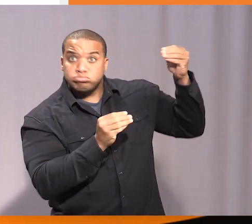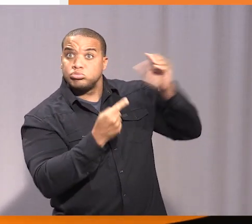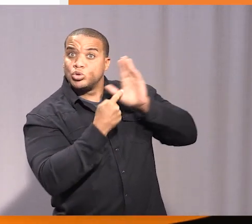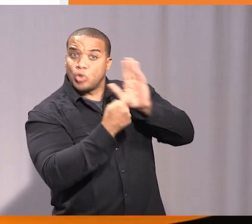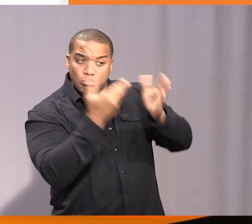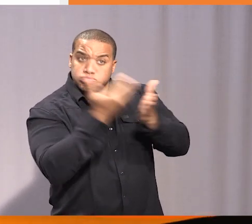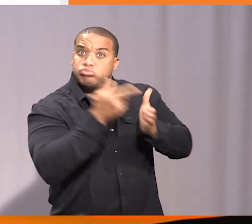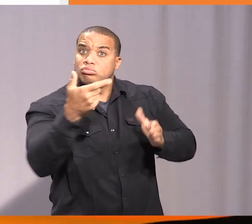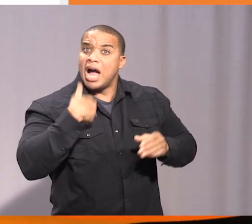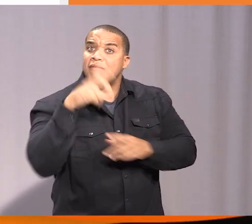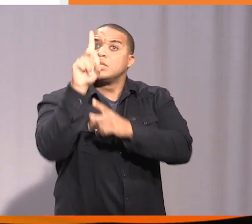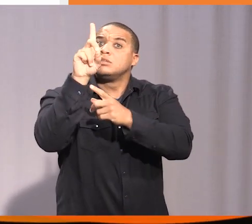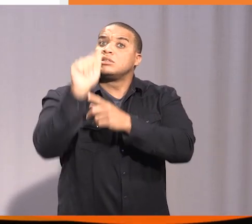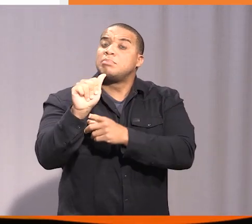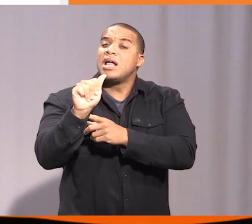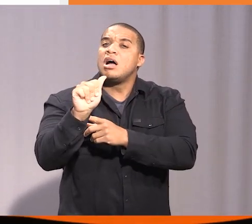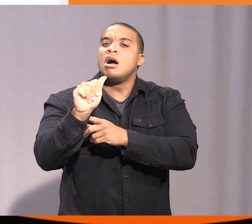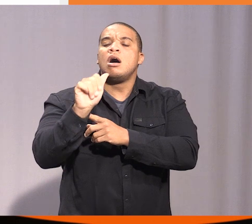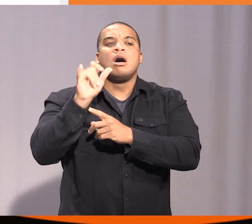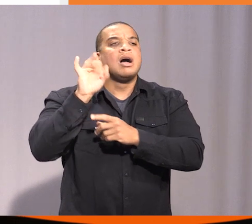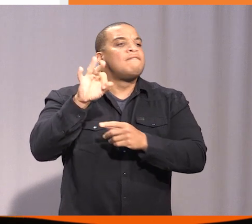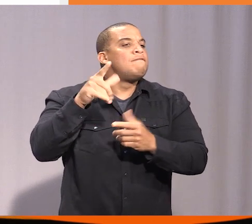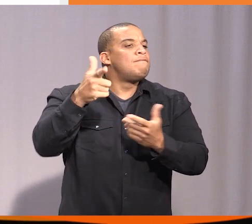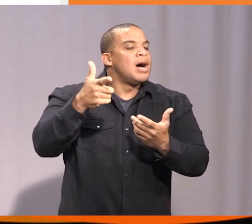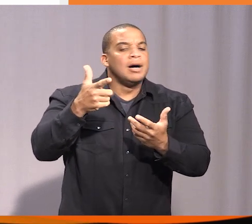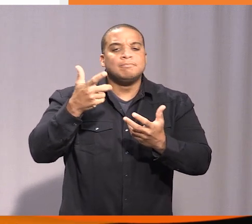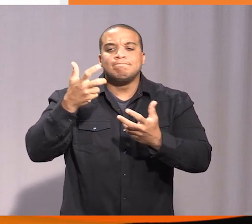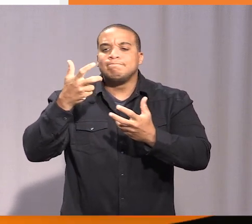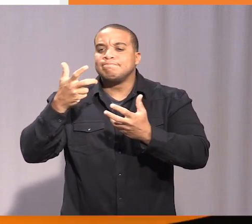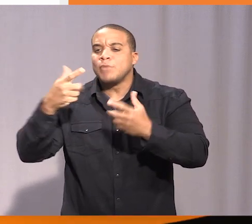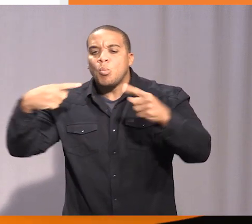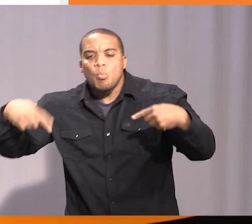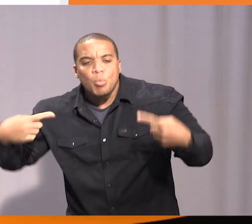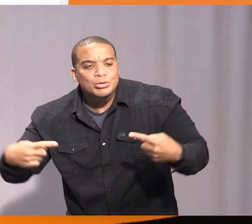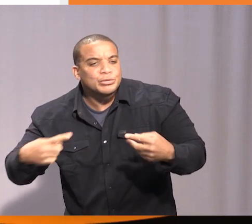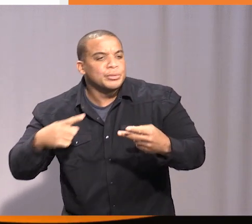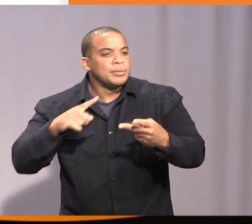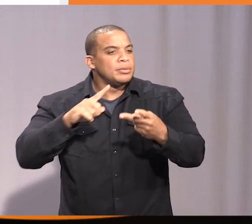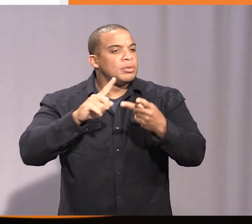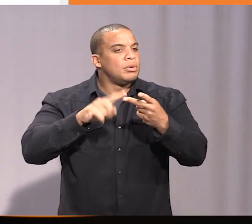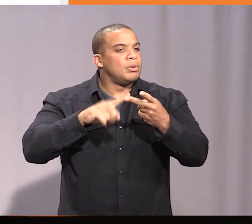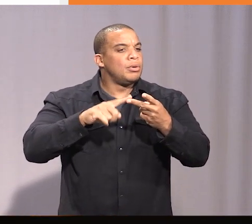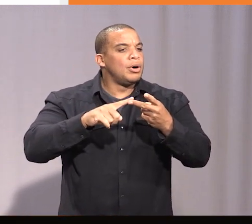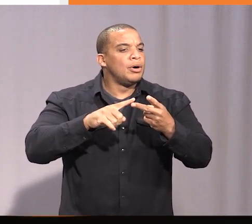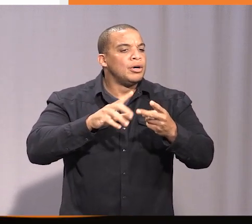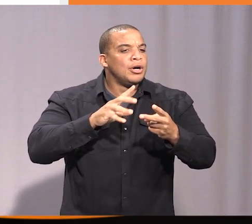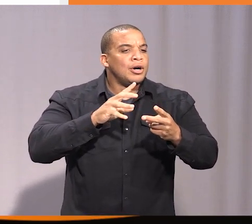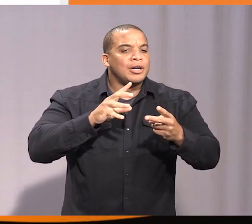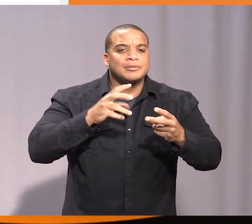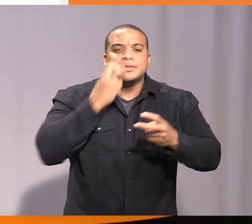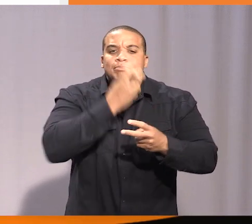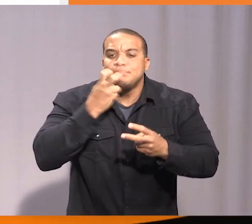that substantially limits one or more major life activities, including but not limited to walking, talking,